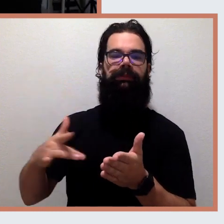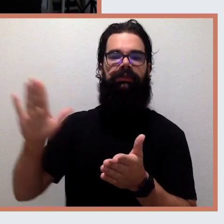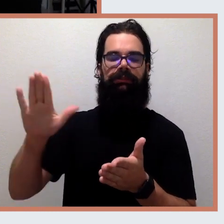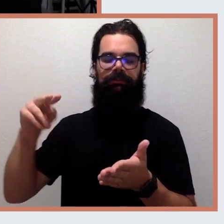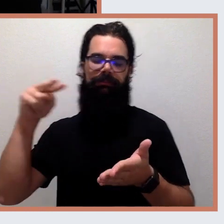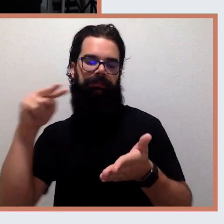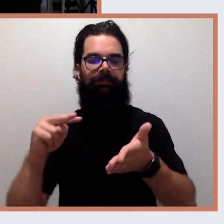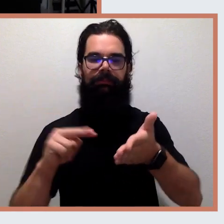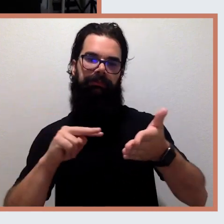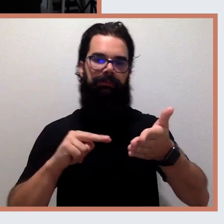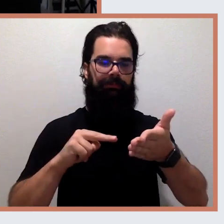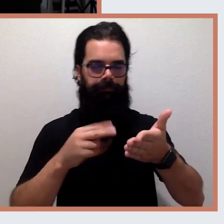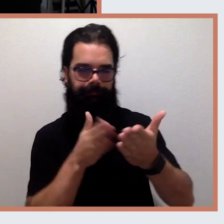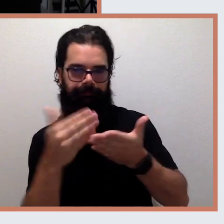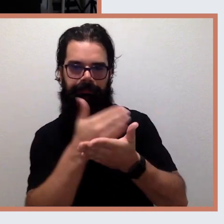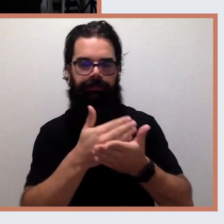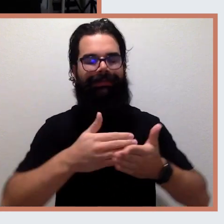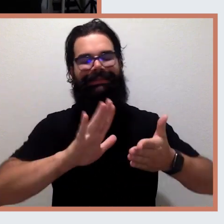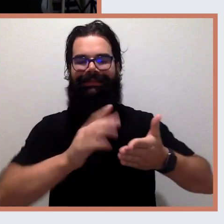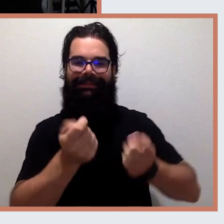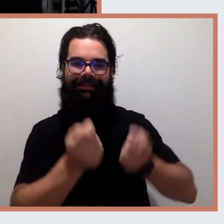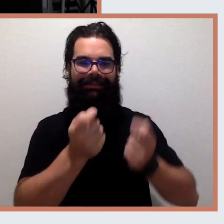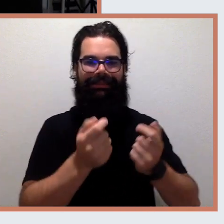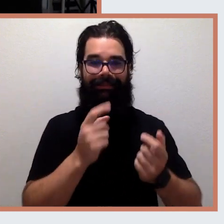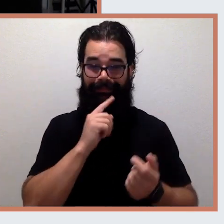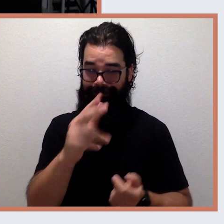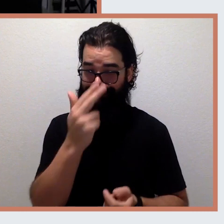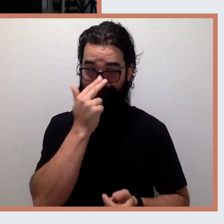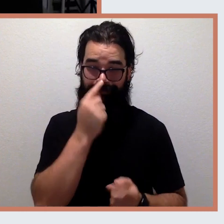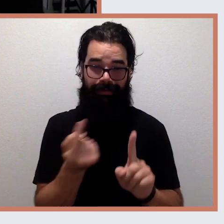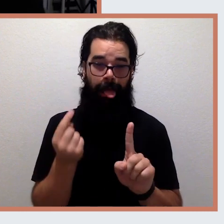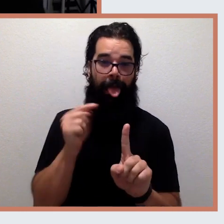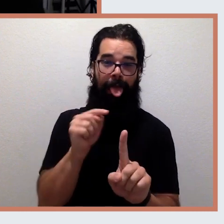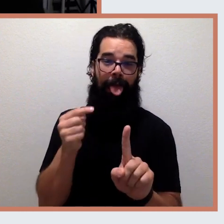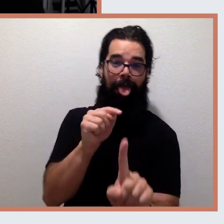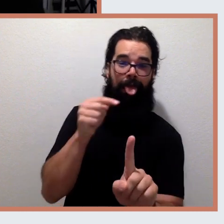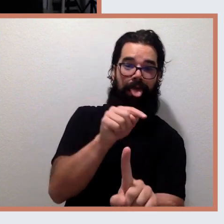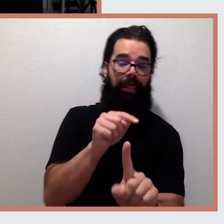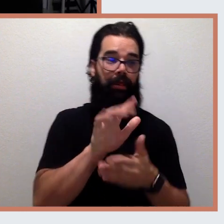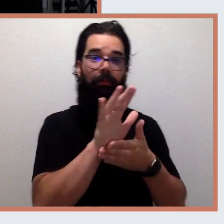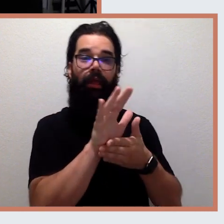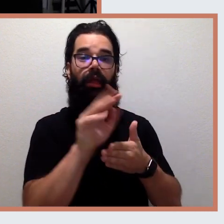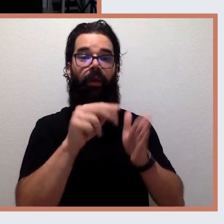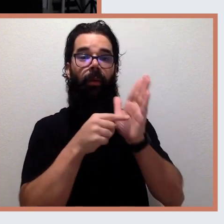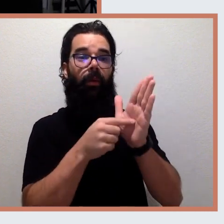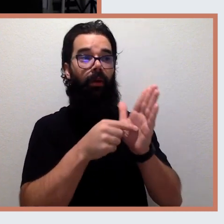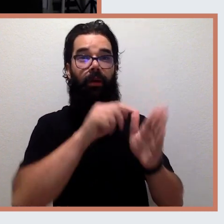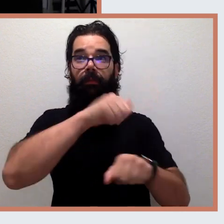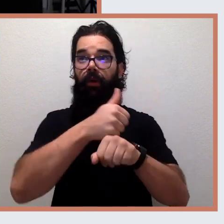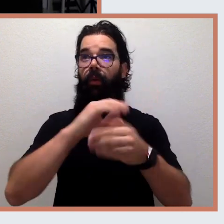but yet they preach they want to break stereotypes. But sometimes it's tricky because sometimes you'll have a movie or a TV show